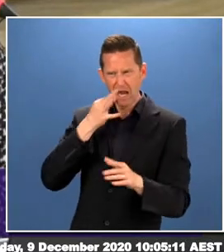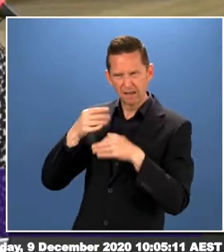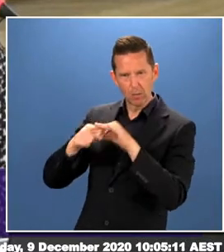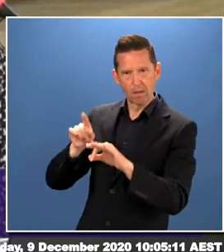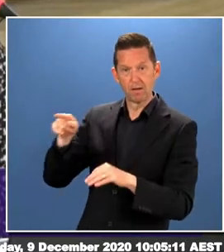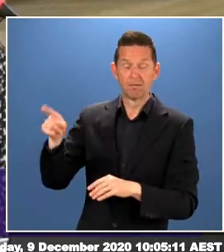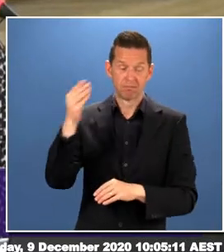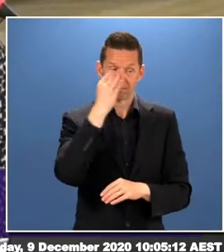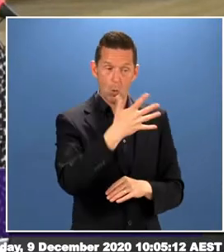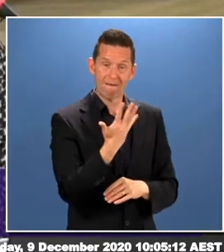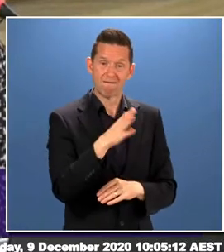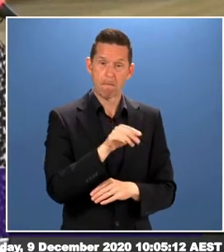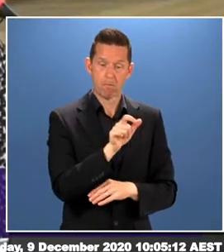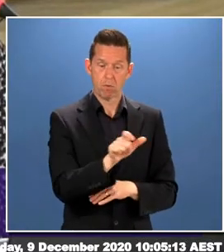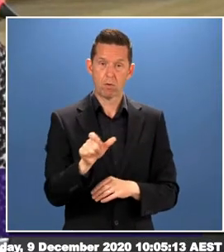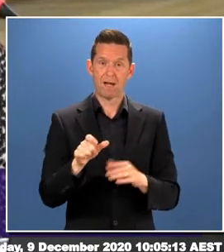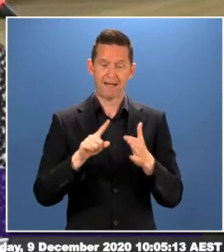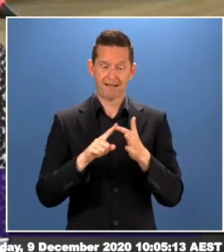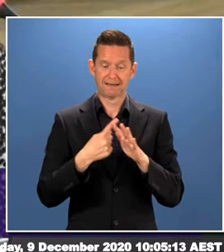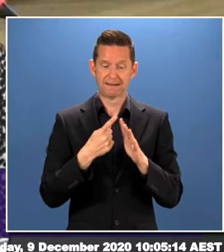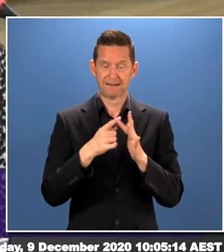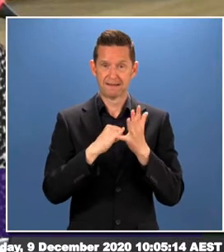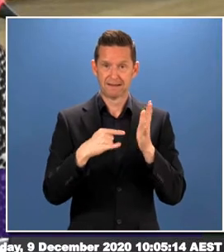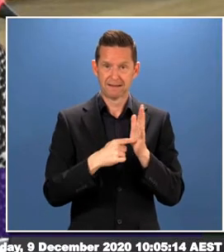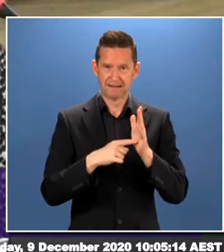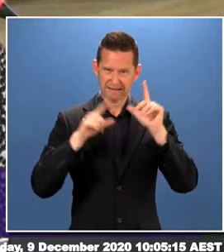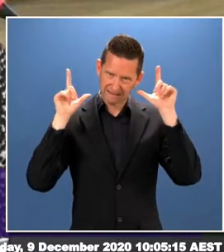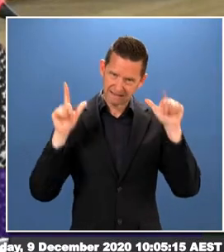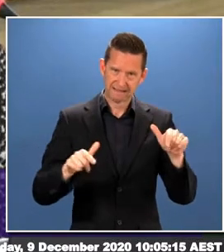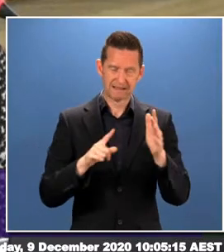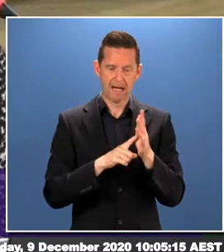"Exist loudly" was a phrase, it's one of my personal mottos that I was